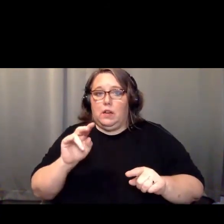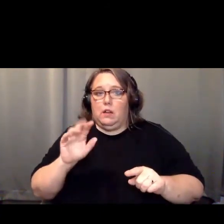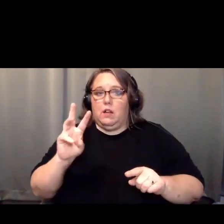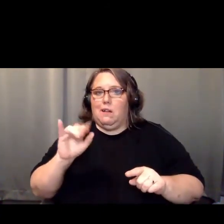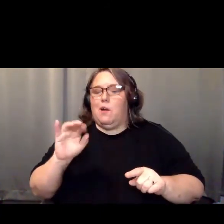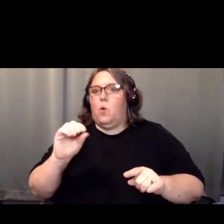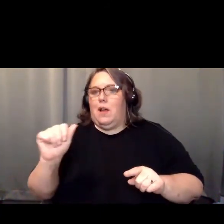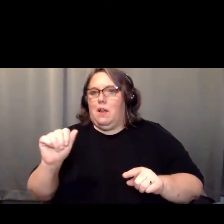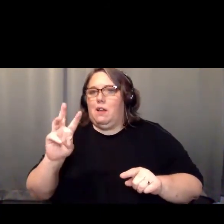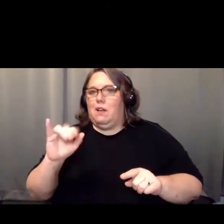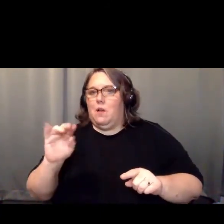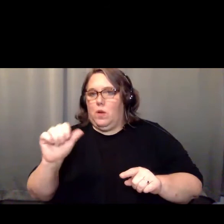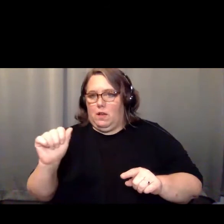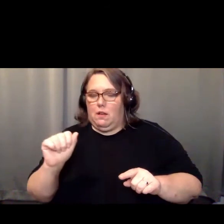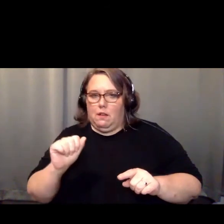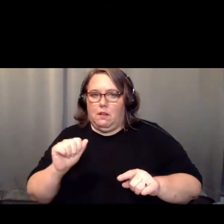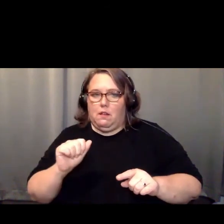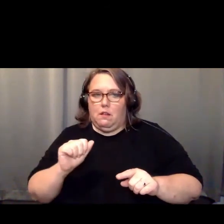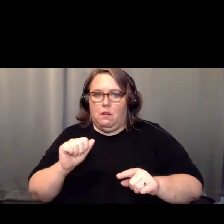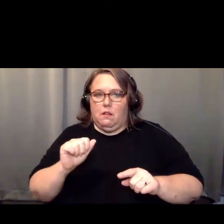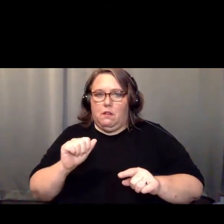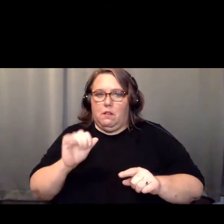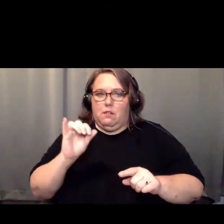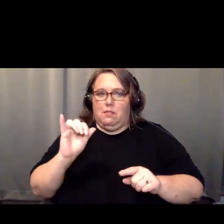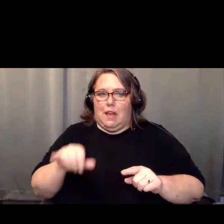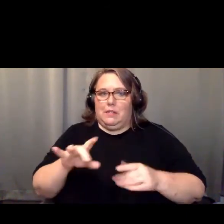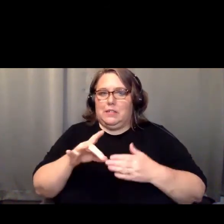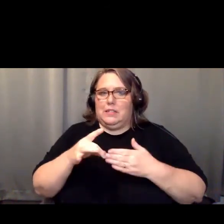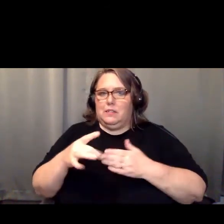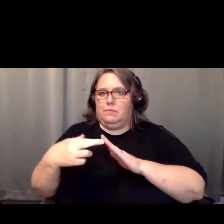which is the law, the guidelines,